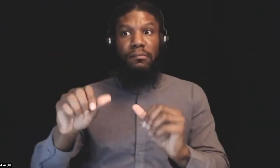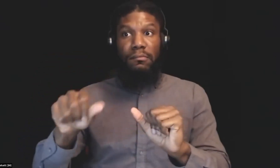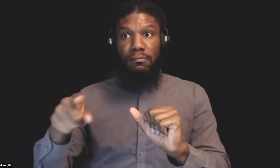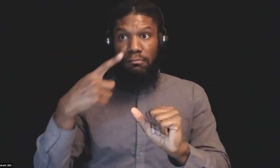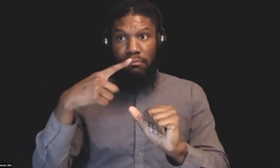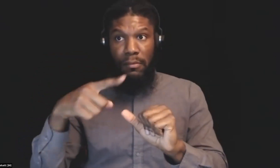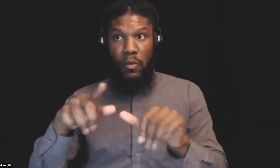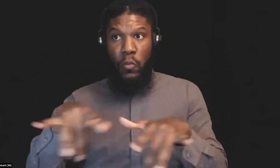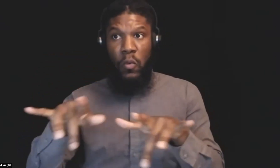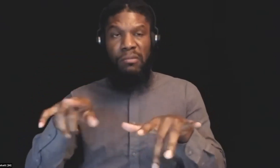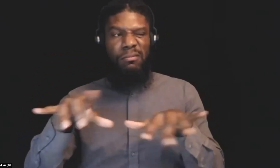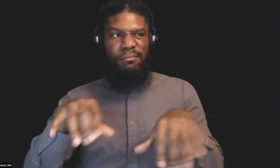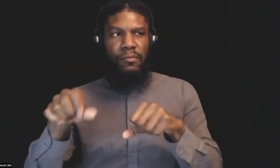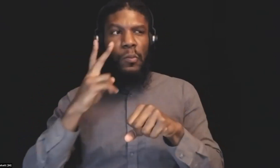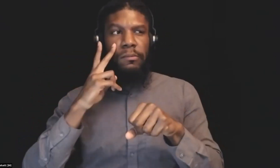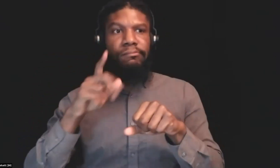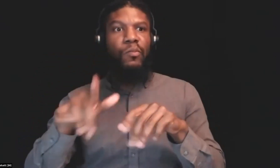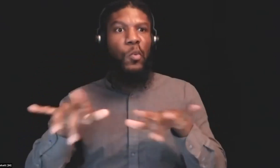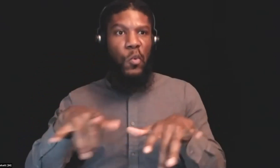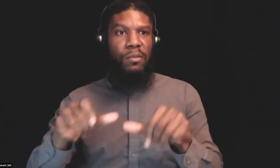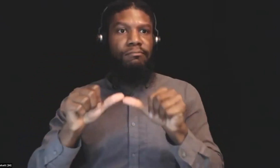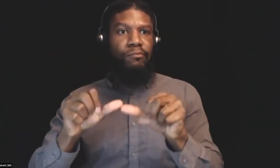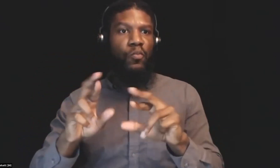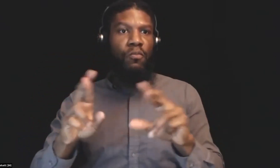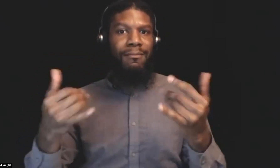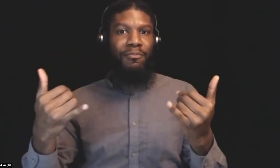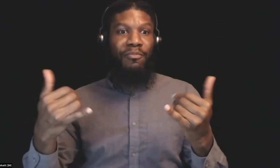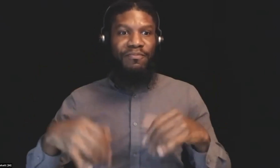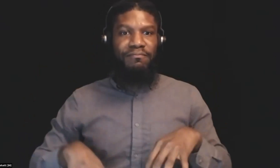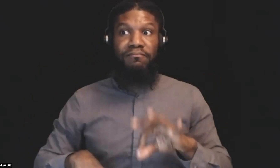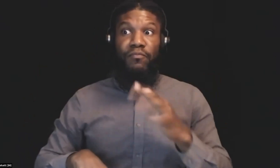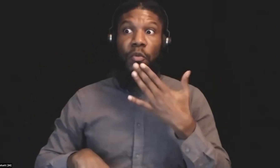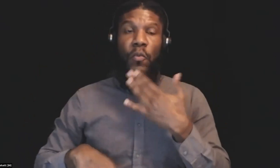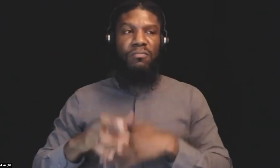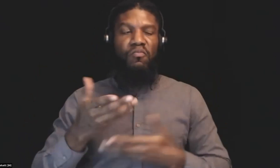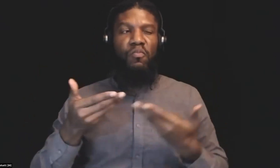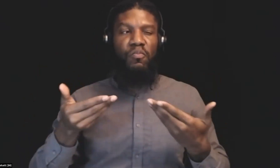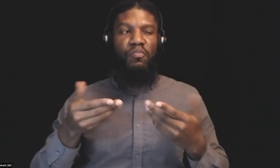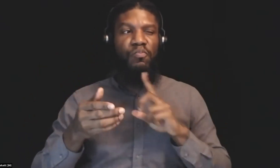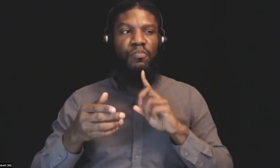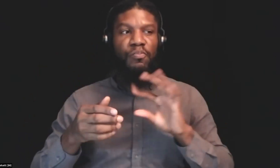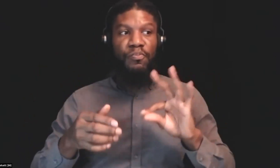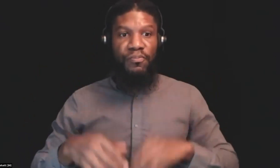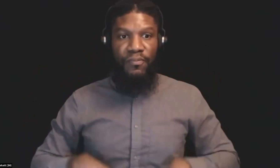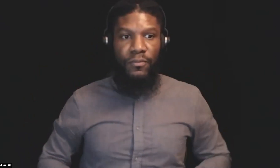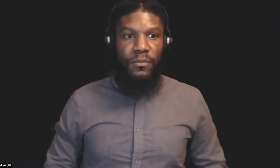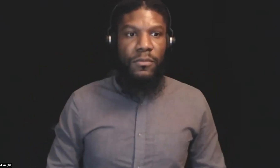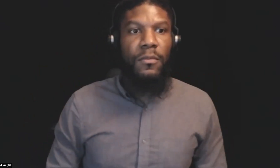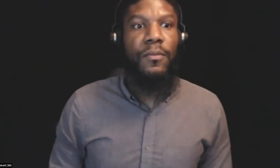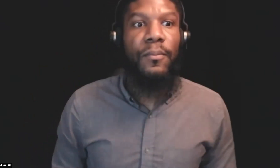got it. [participants discuss privately in breakout rooms] [Yvonne, moderator] : Okay, great Thank you welcome. All right,